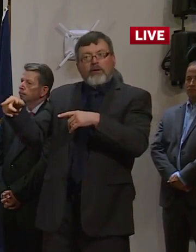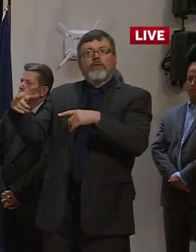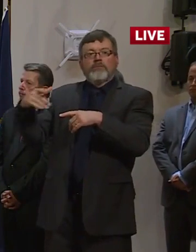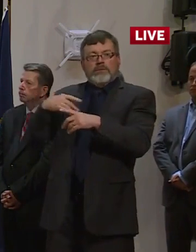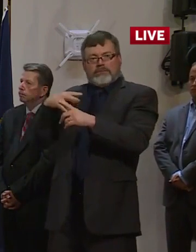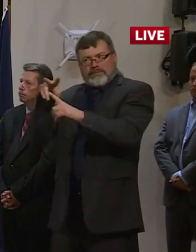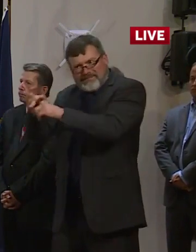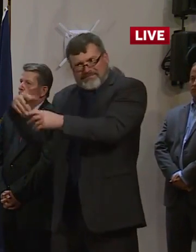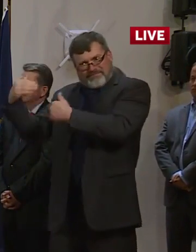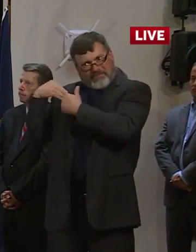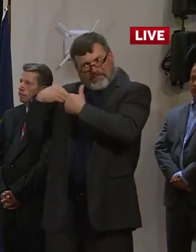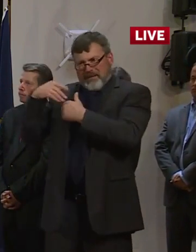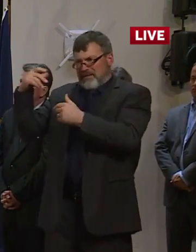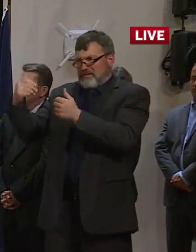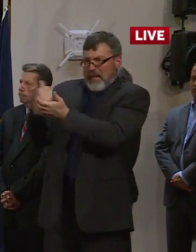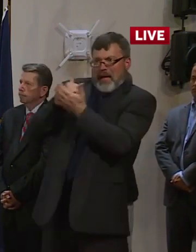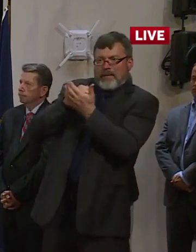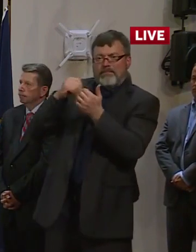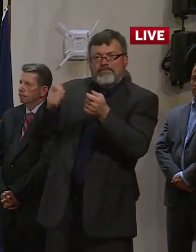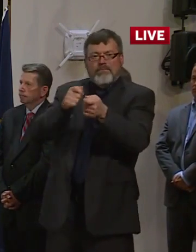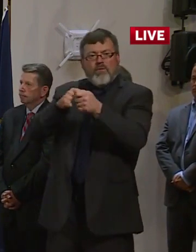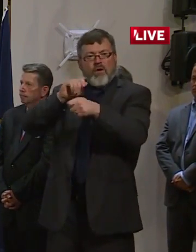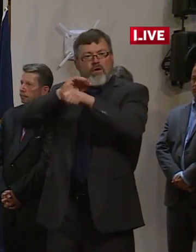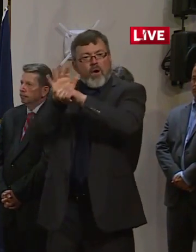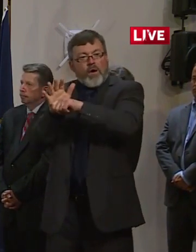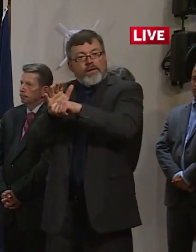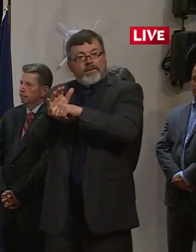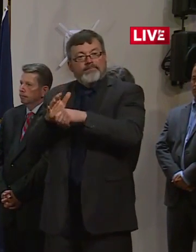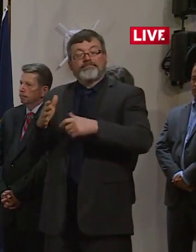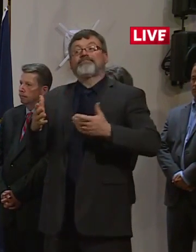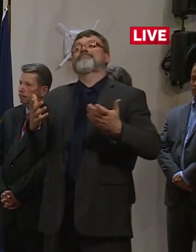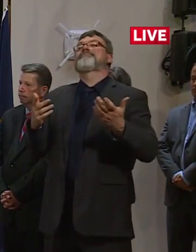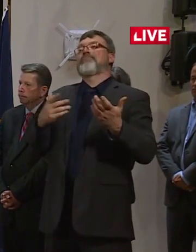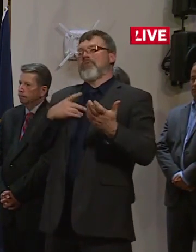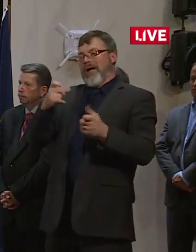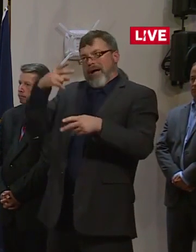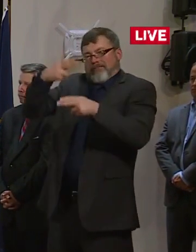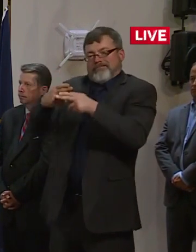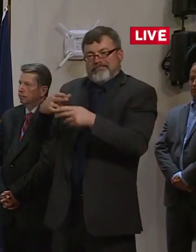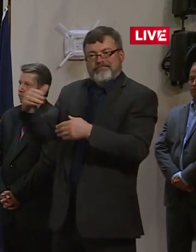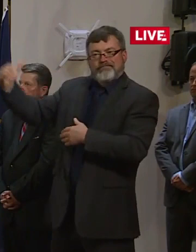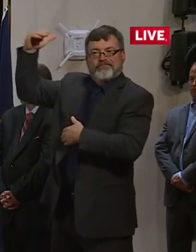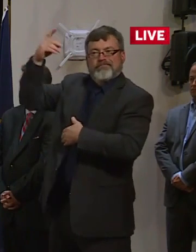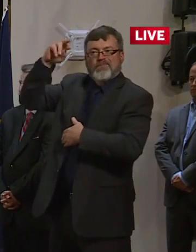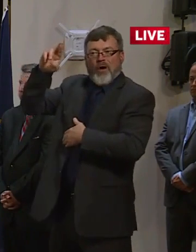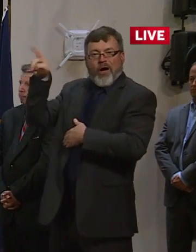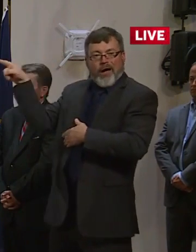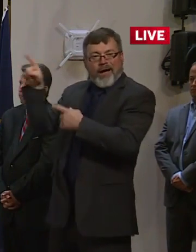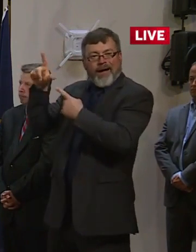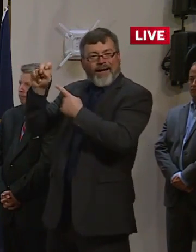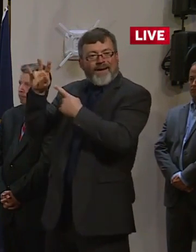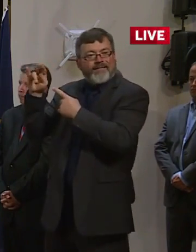EVEN AS THEY TOOK ON THE ADDITIONAL RESPONSIBILITIES OF THIS PANDEMIC.